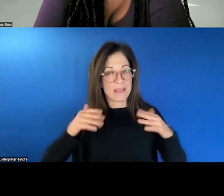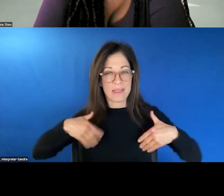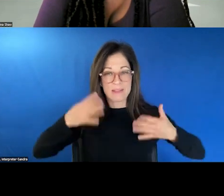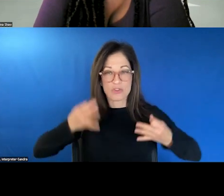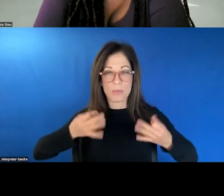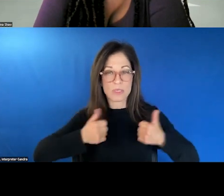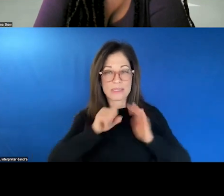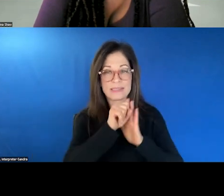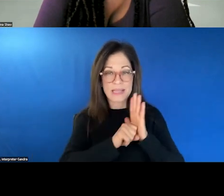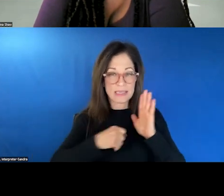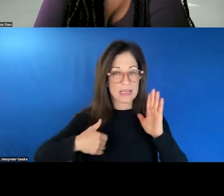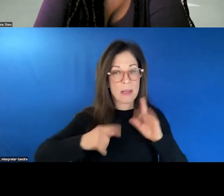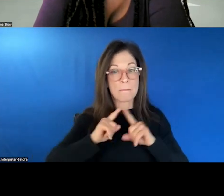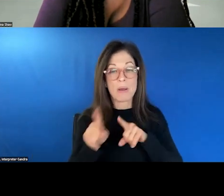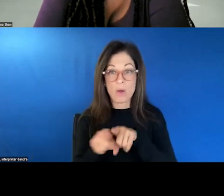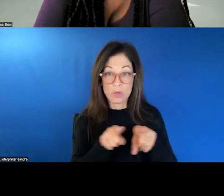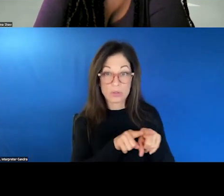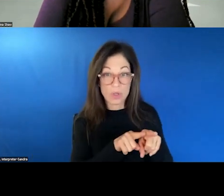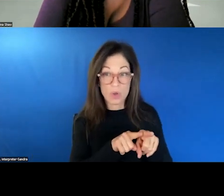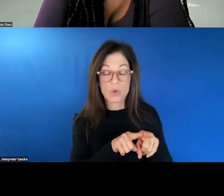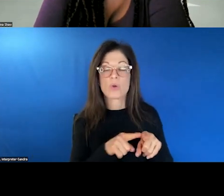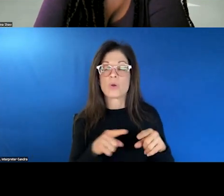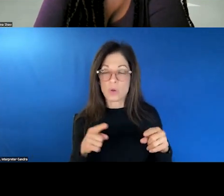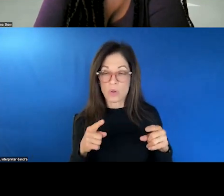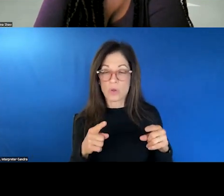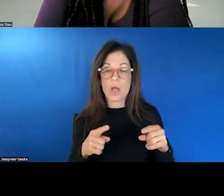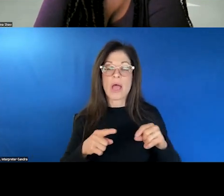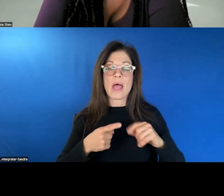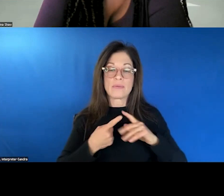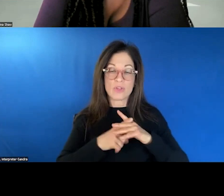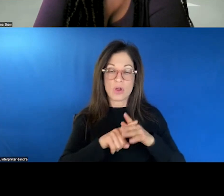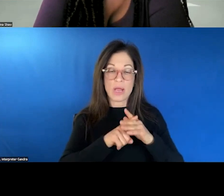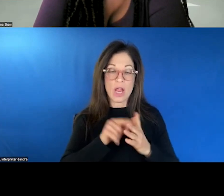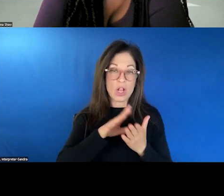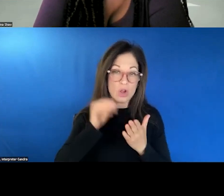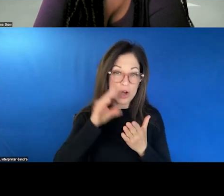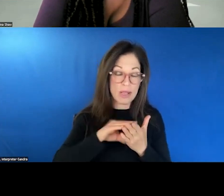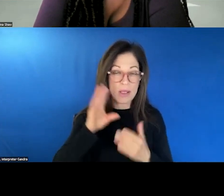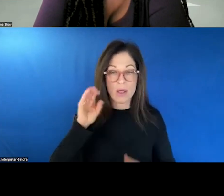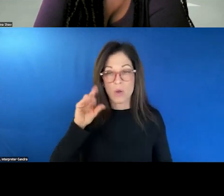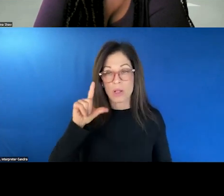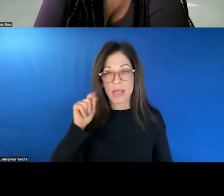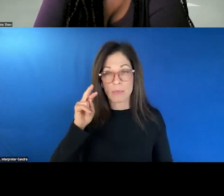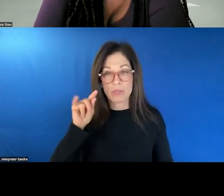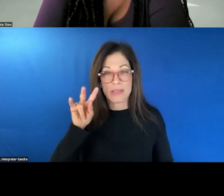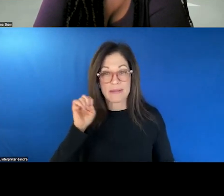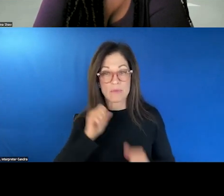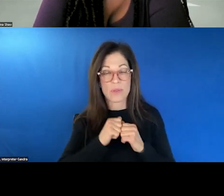BUT WE ALSO EMBARKED WITH A LEARNING COLLABORATIVE WITH THE STATES THAT WERE ENGAGED.